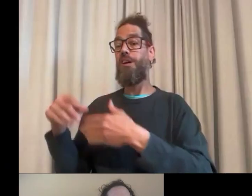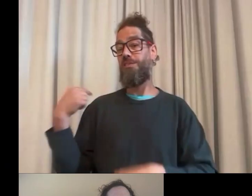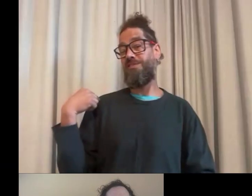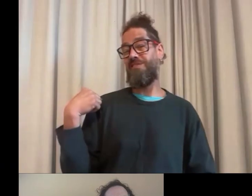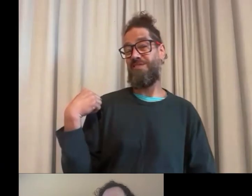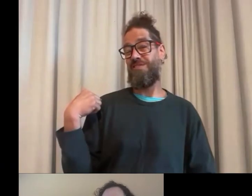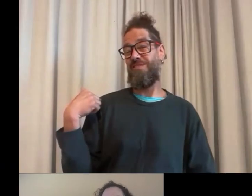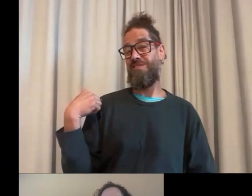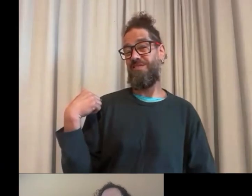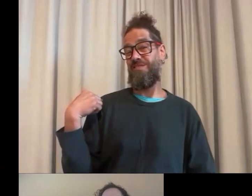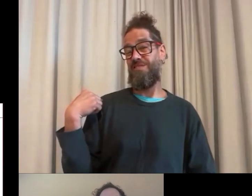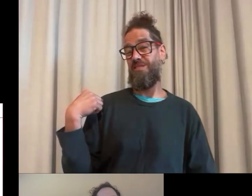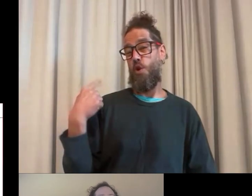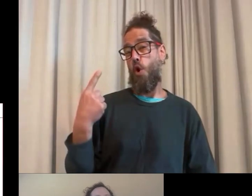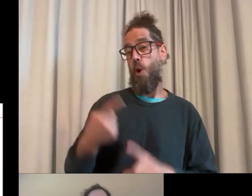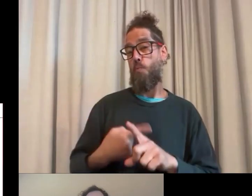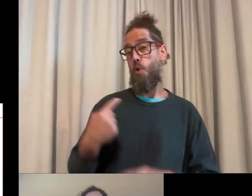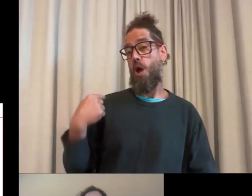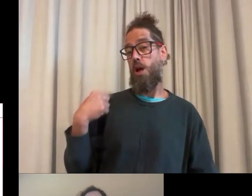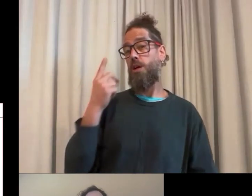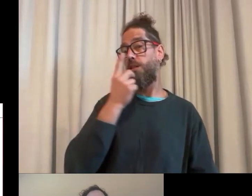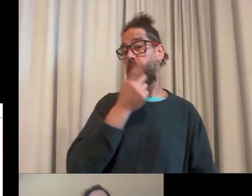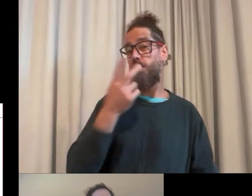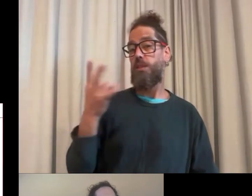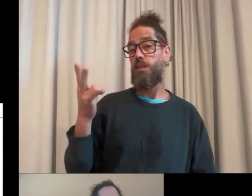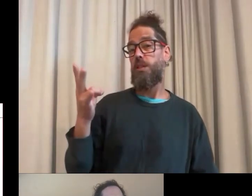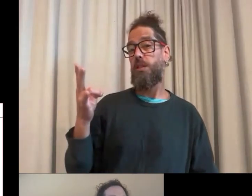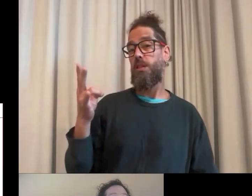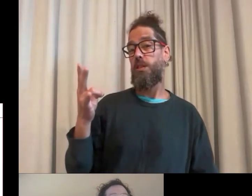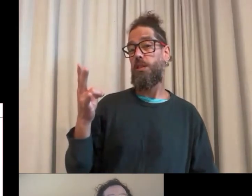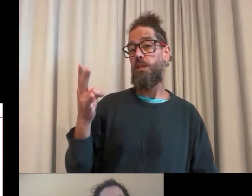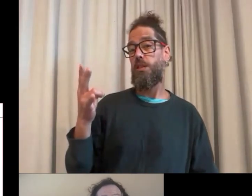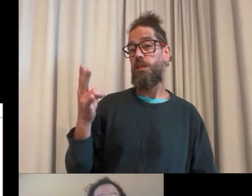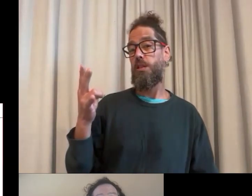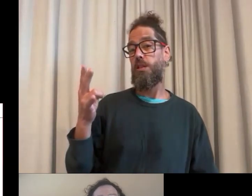which leads us finally to a month ago on December 17.